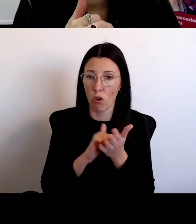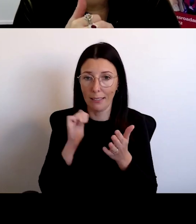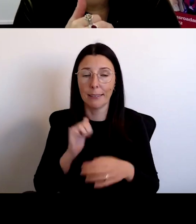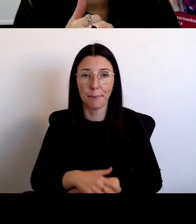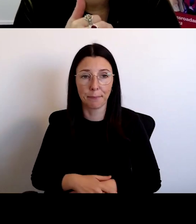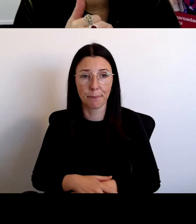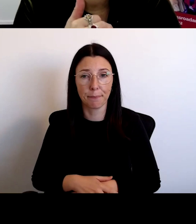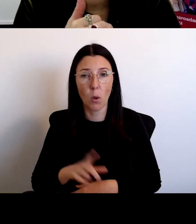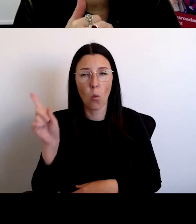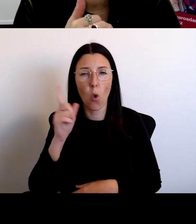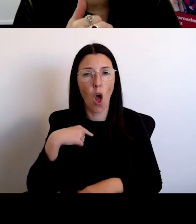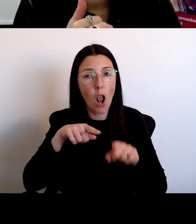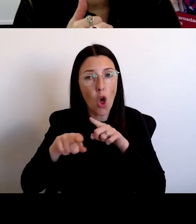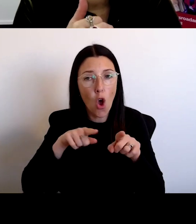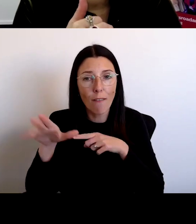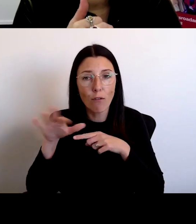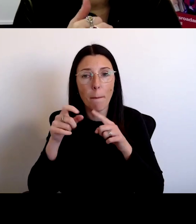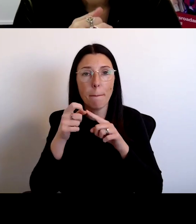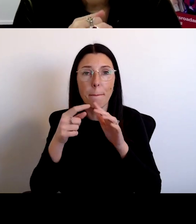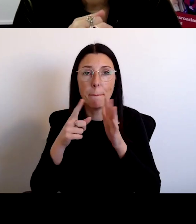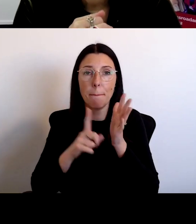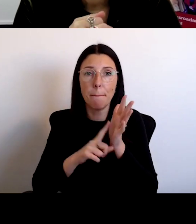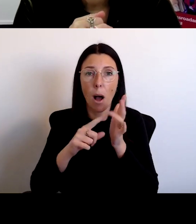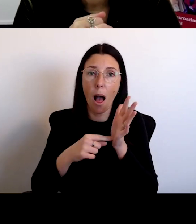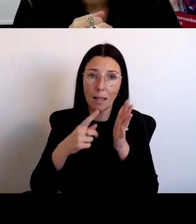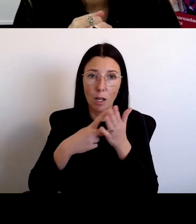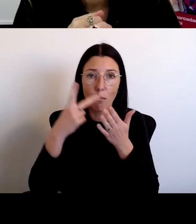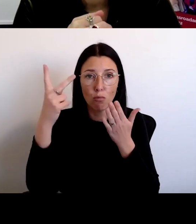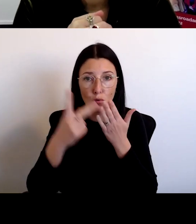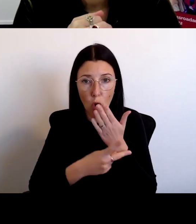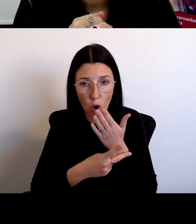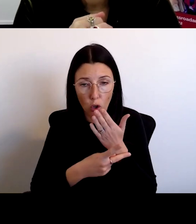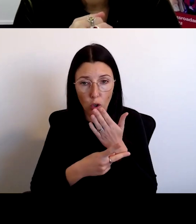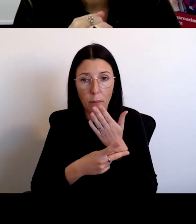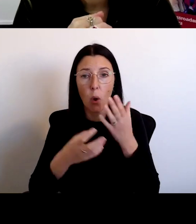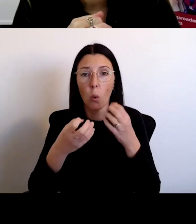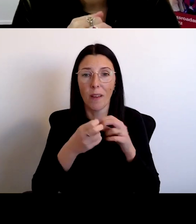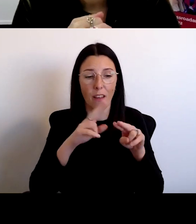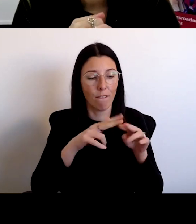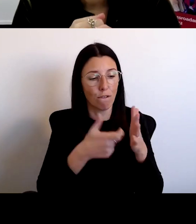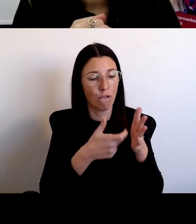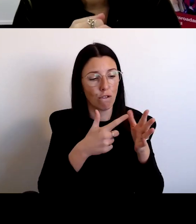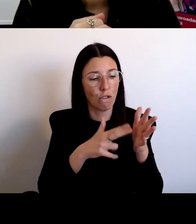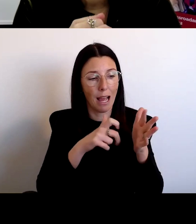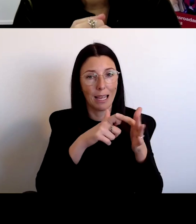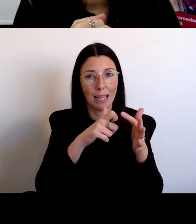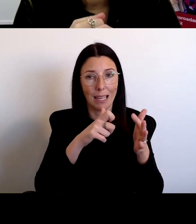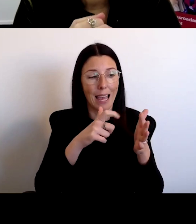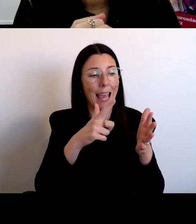that pilot program we did with Frank and the mentoring of Anne Frankenburg, it's